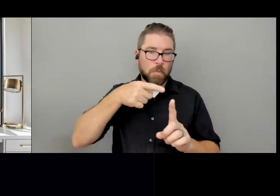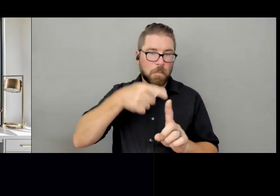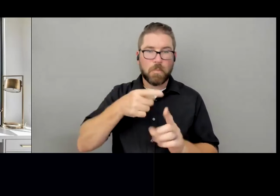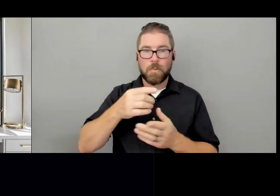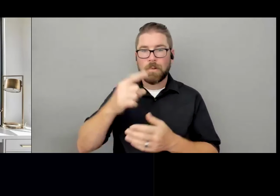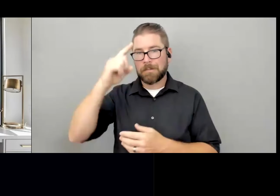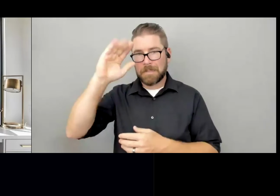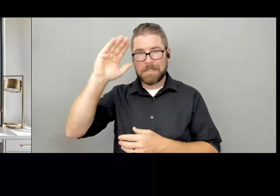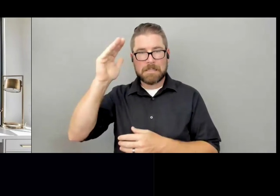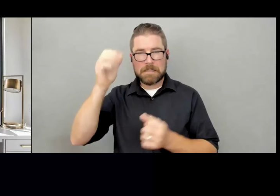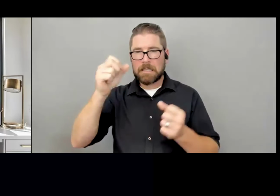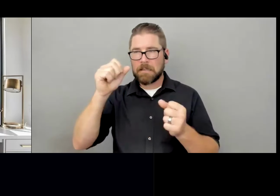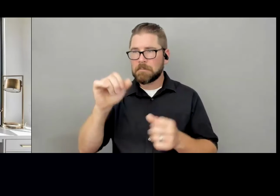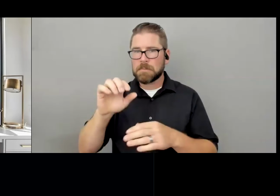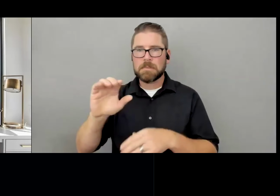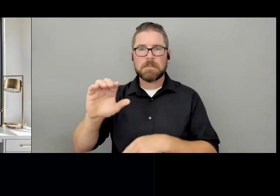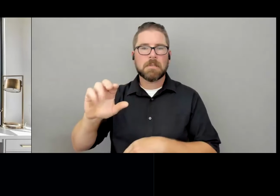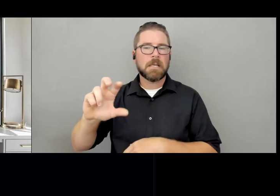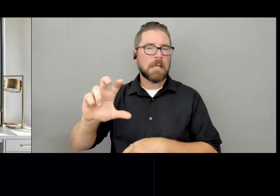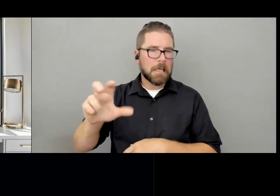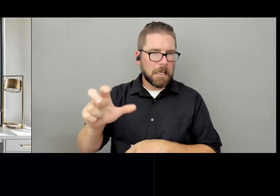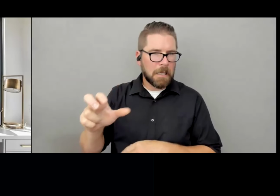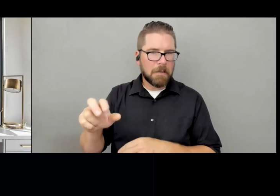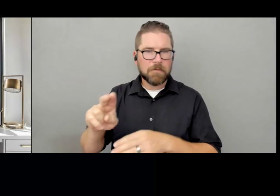And I know I prefer Canvas over, say, SharePoint